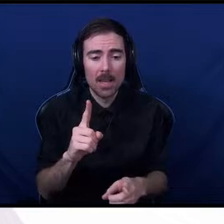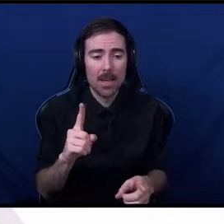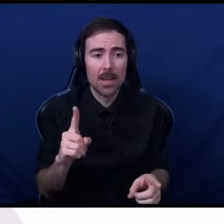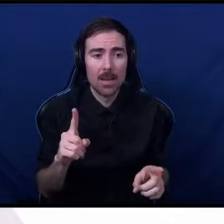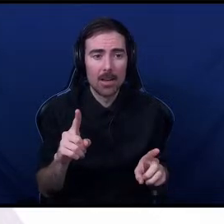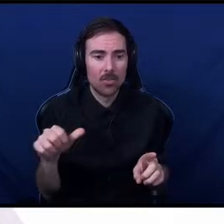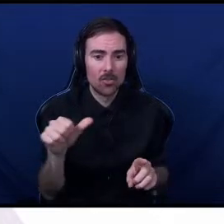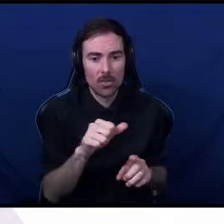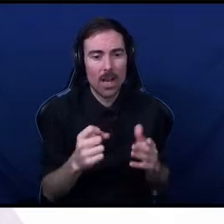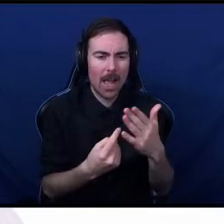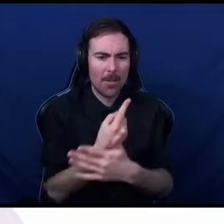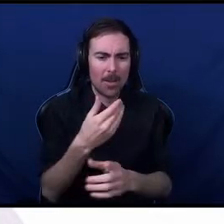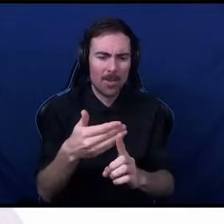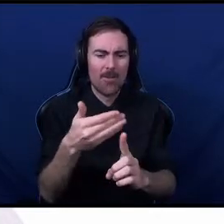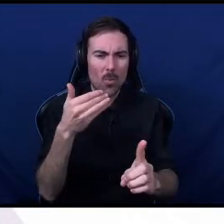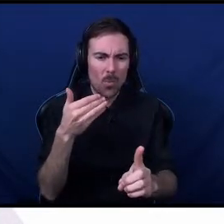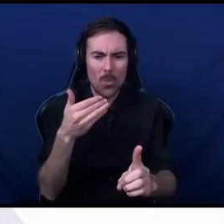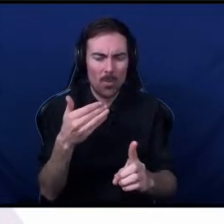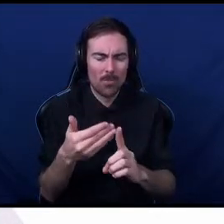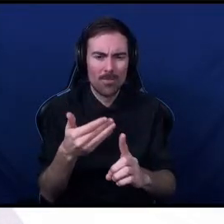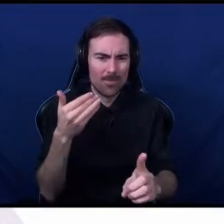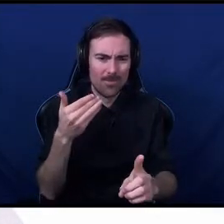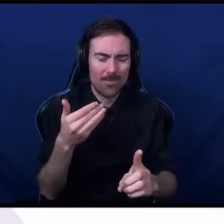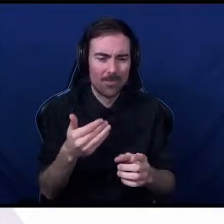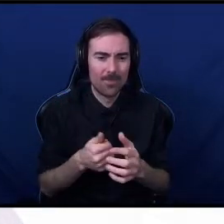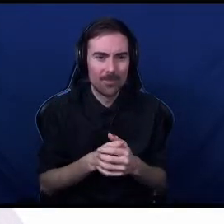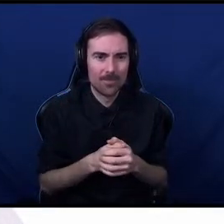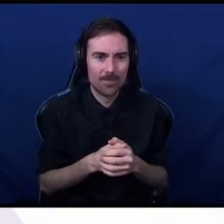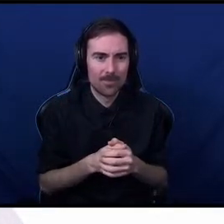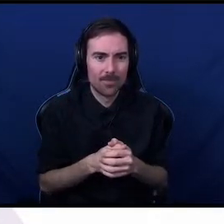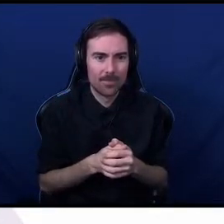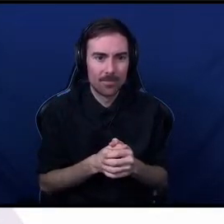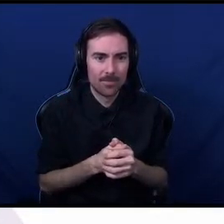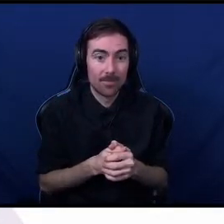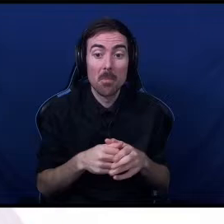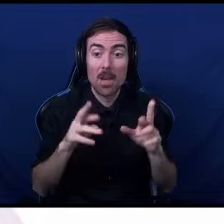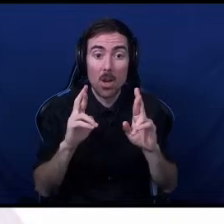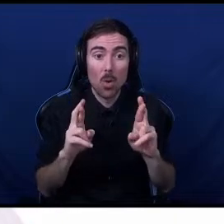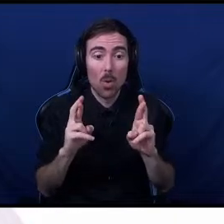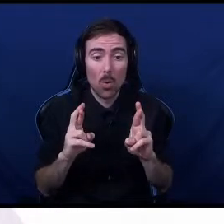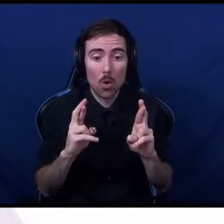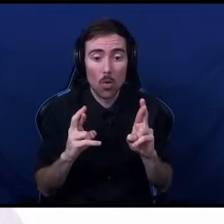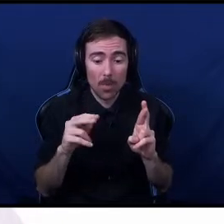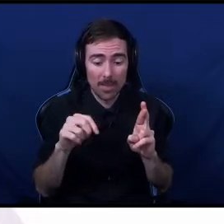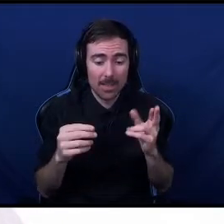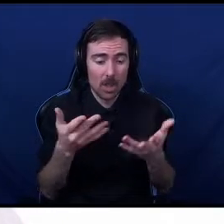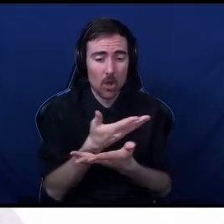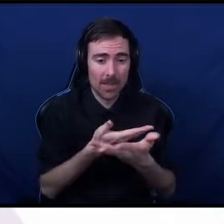before this. And hopefully it will also spark a conversation, the conversation that we have today and will clip beyond this